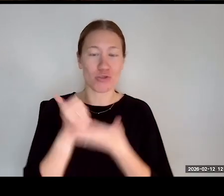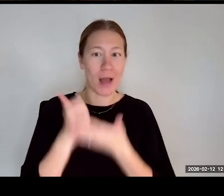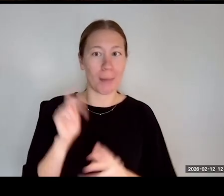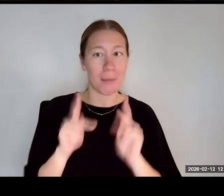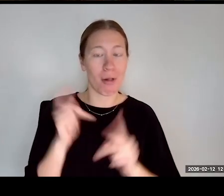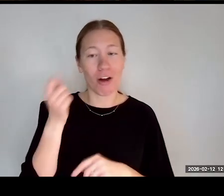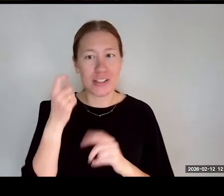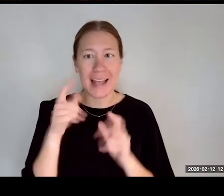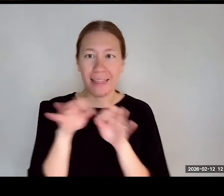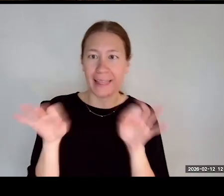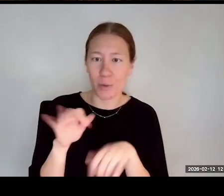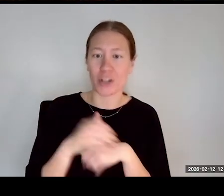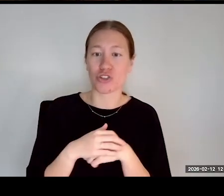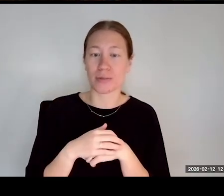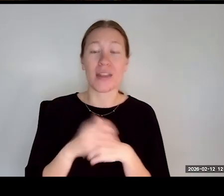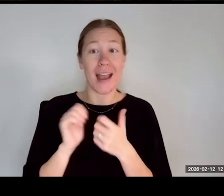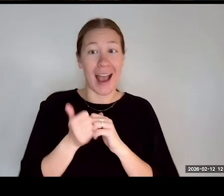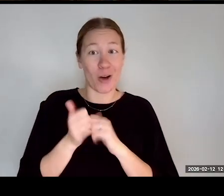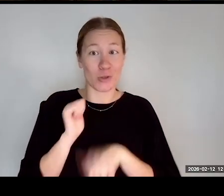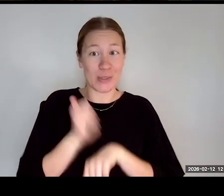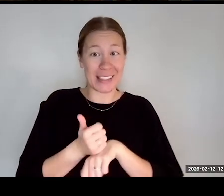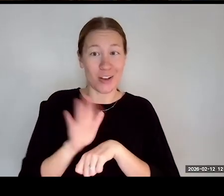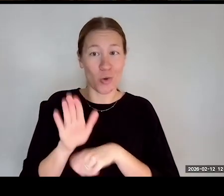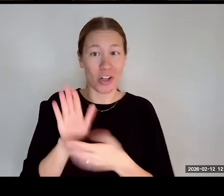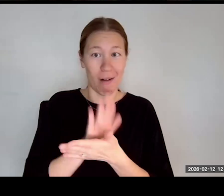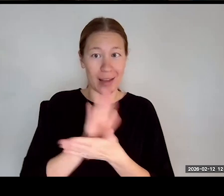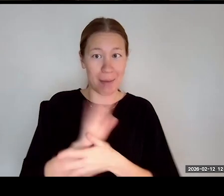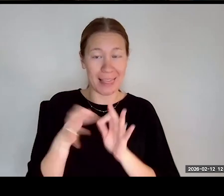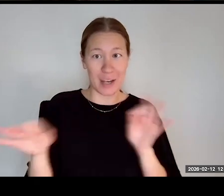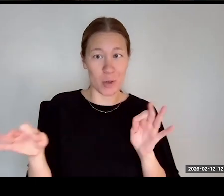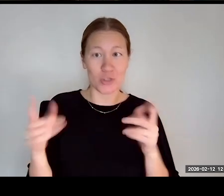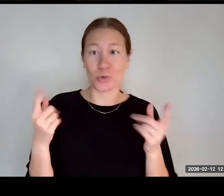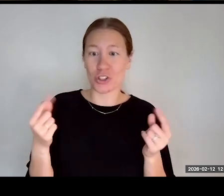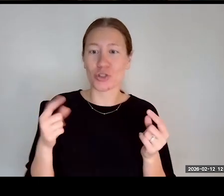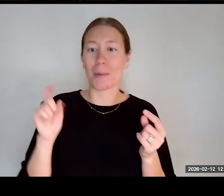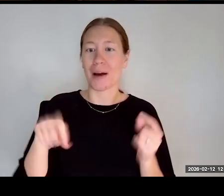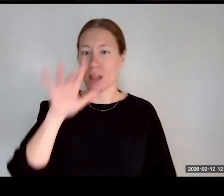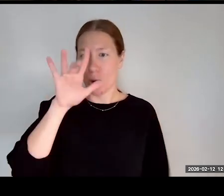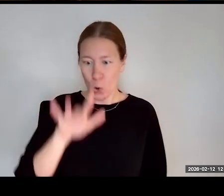So to set the language for your document, you need to select all of the text first. And this is the easiest way to do it is